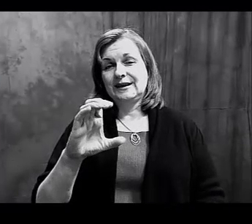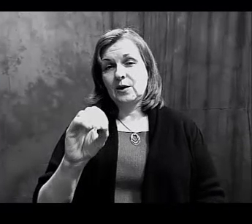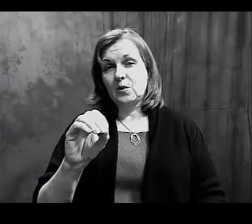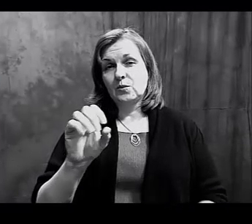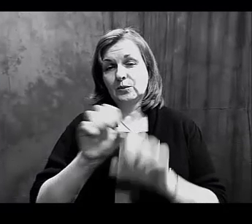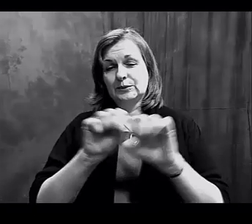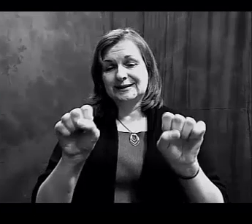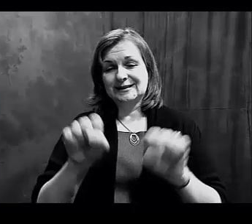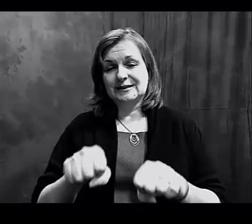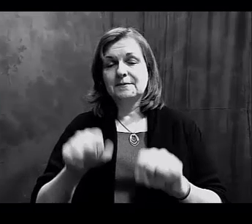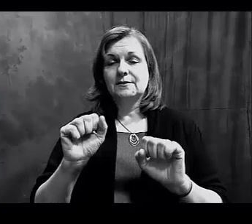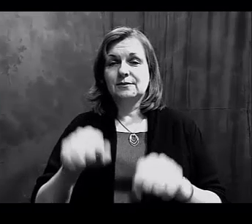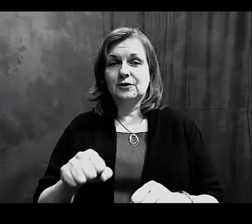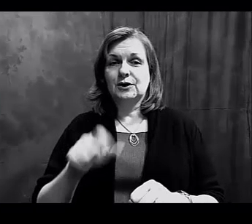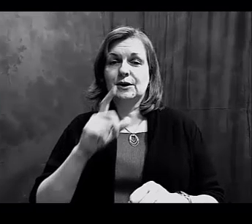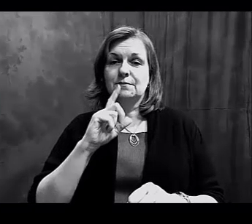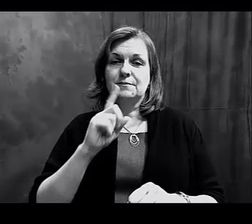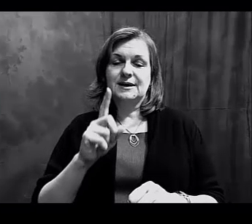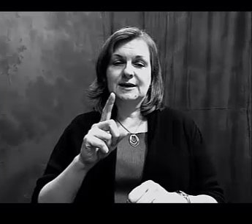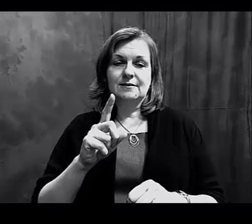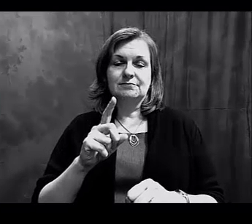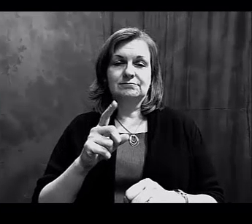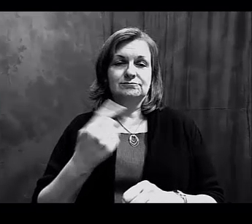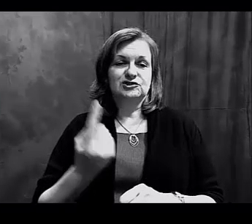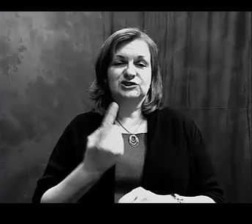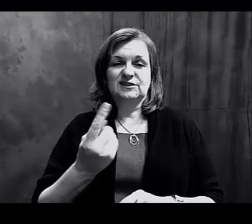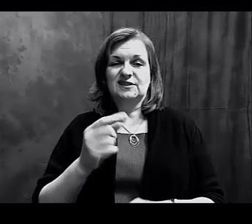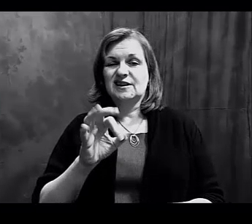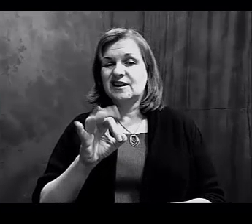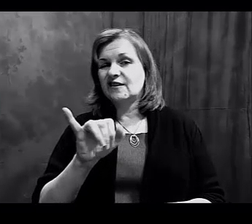of an area so these ecosystems could be